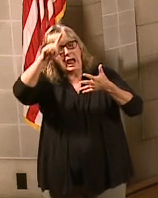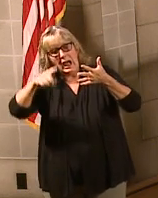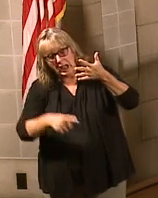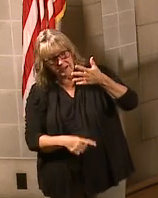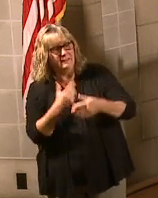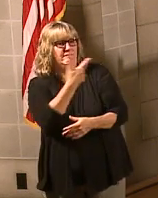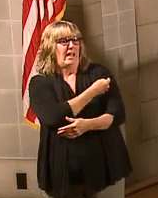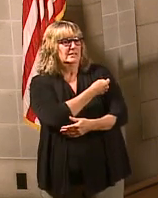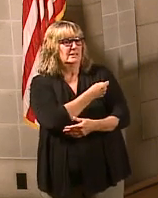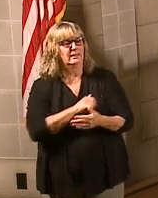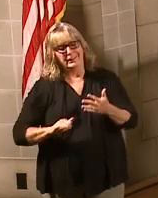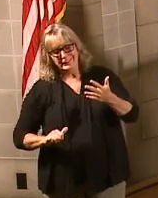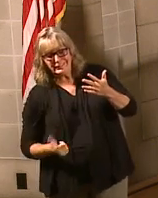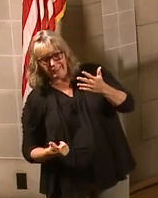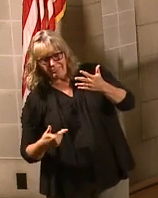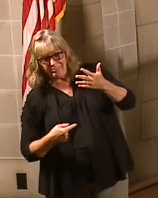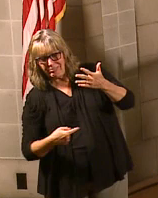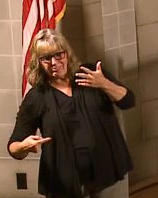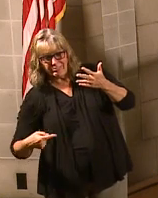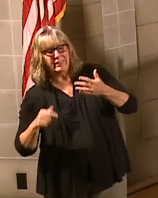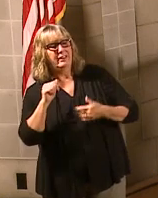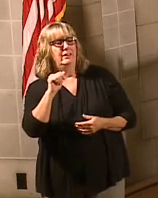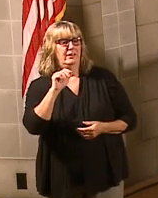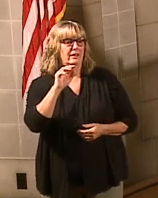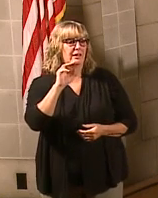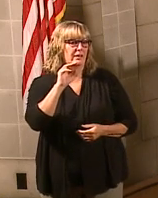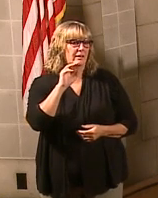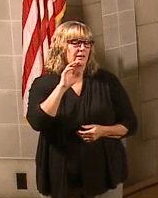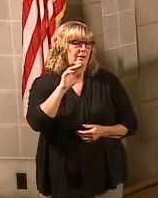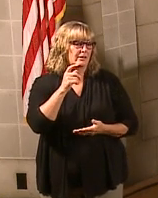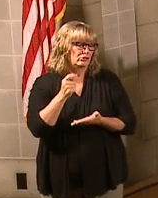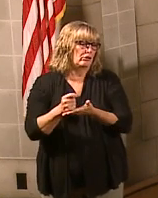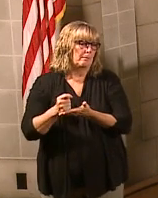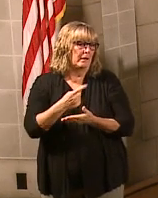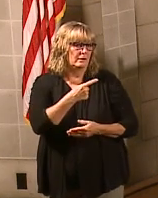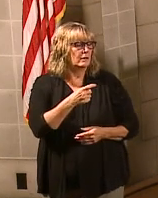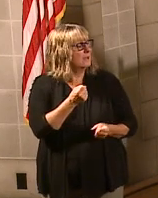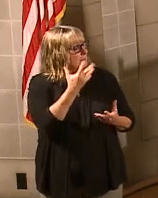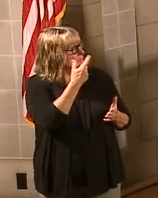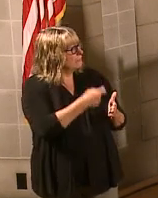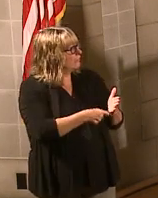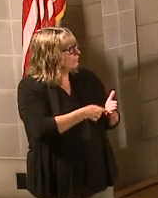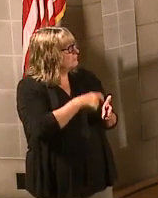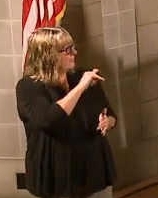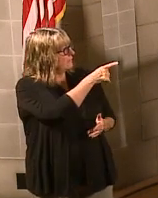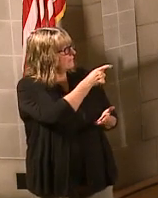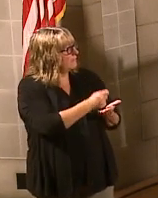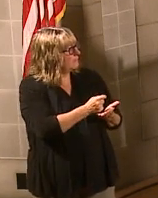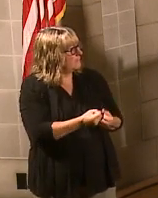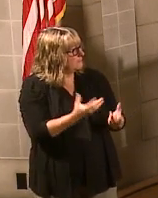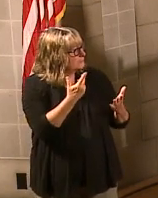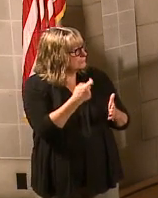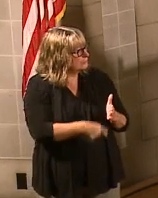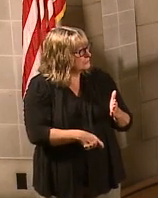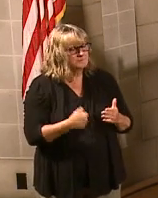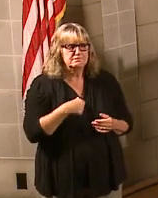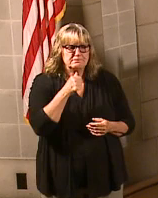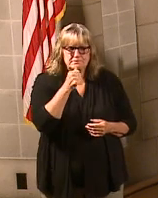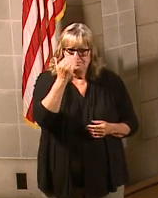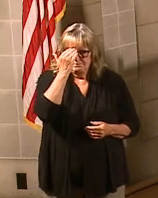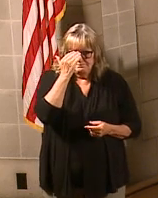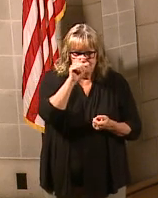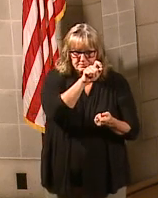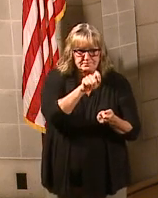FOR FIGHTING COVID AND TEN TOP